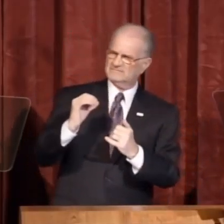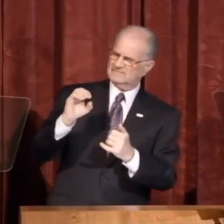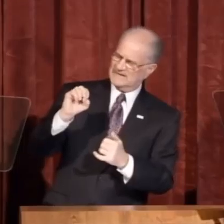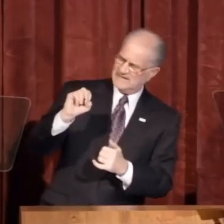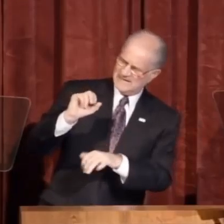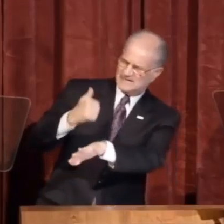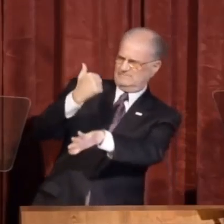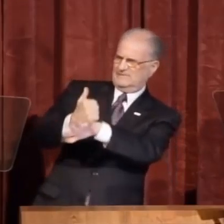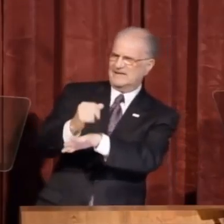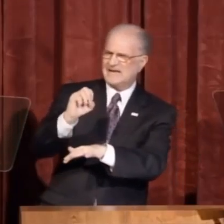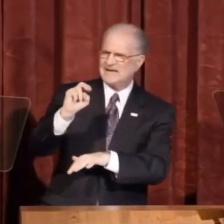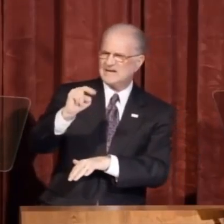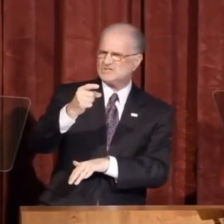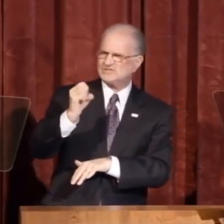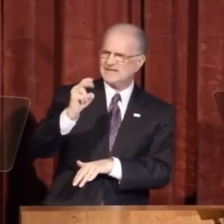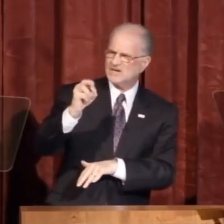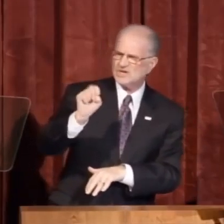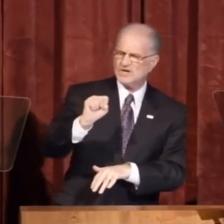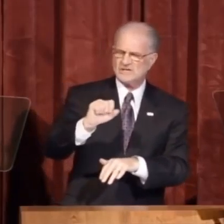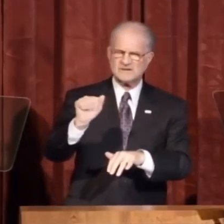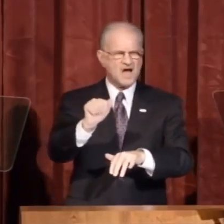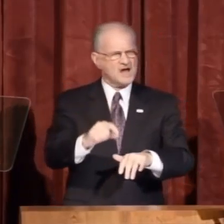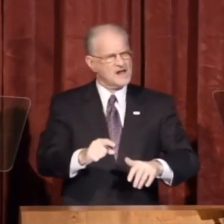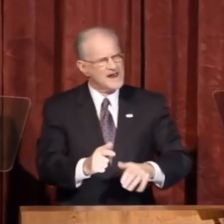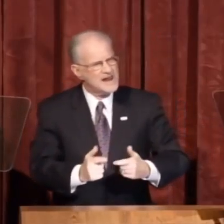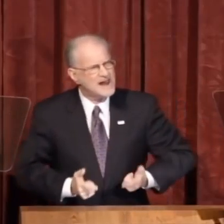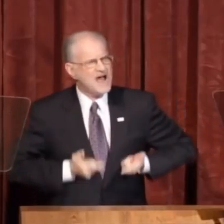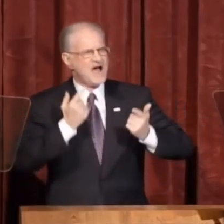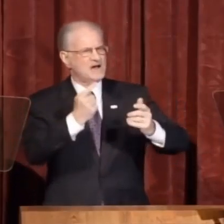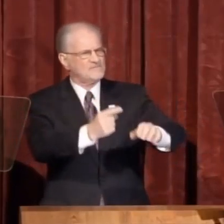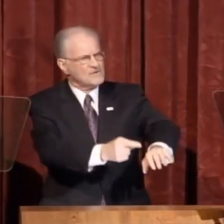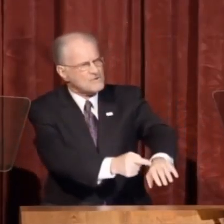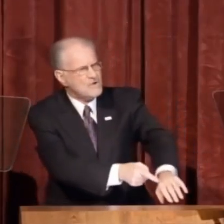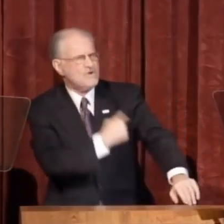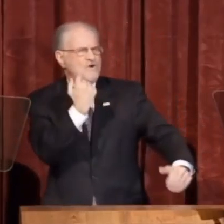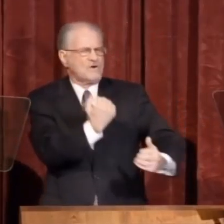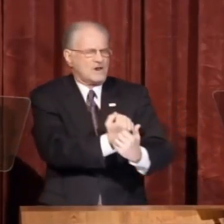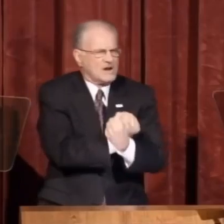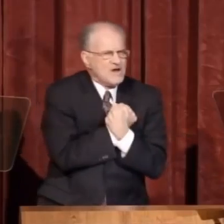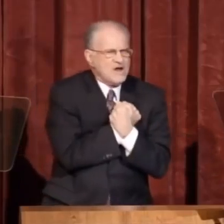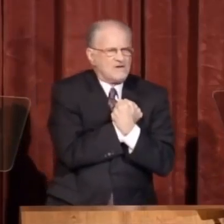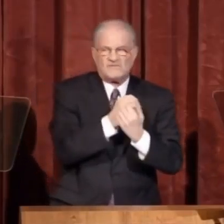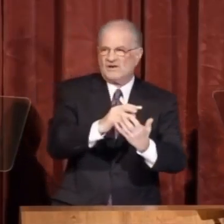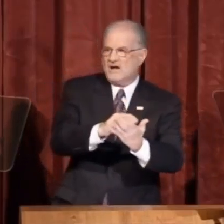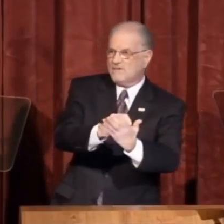and at graduation enters a far different world.